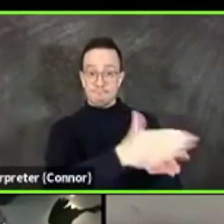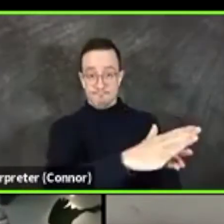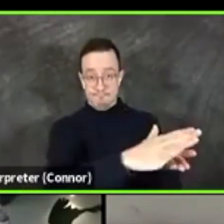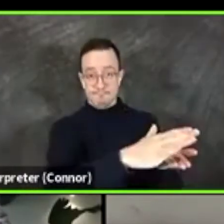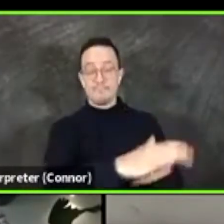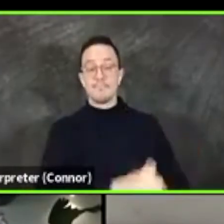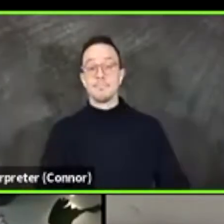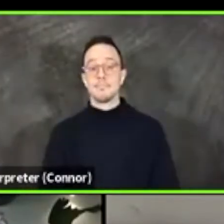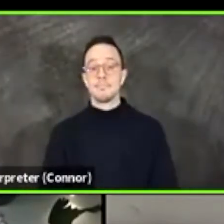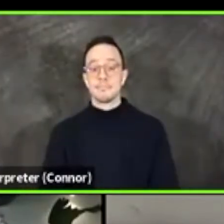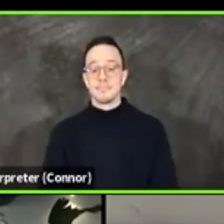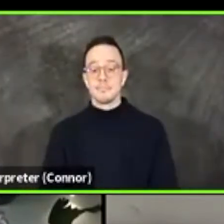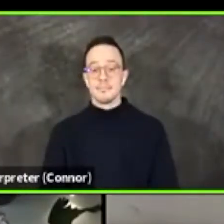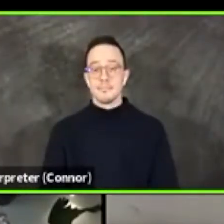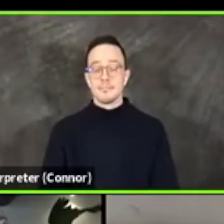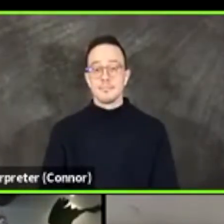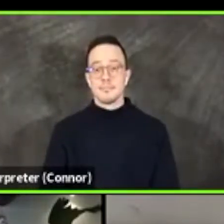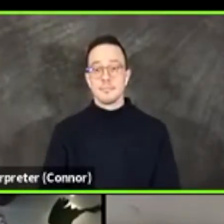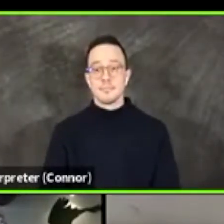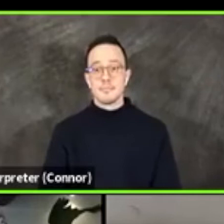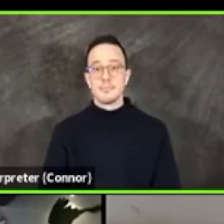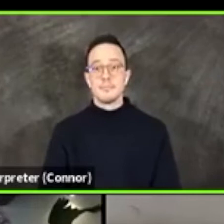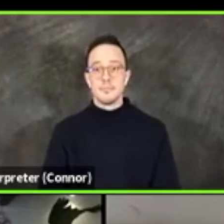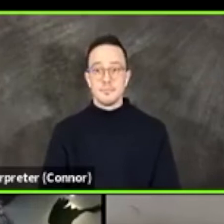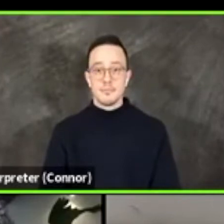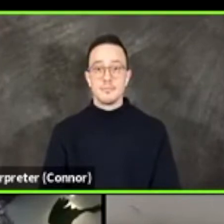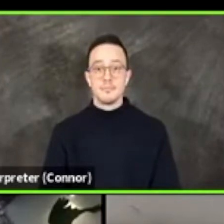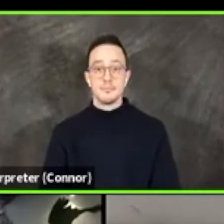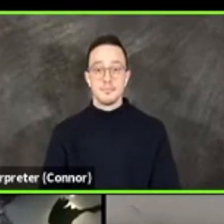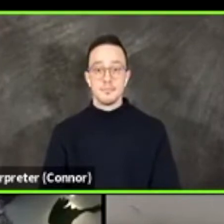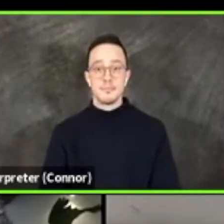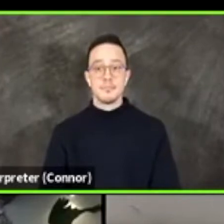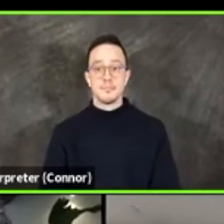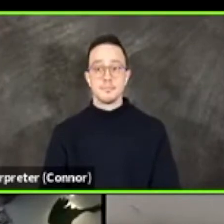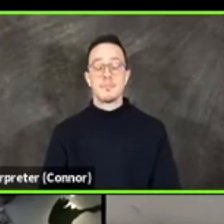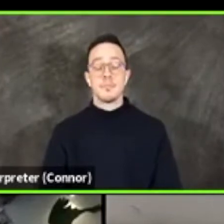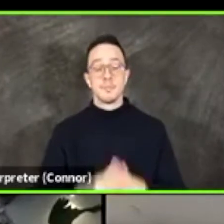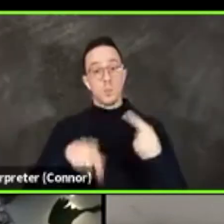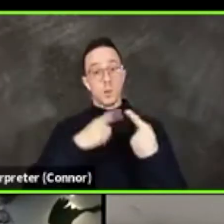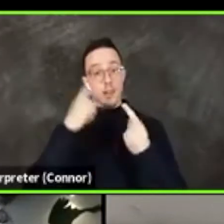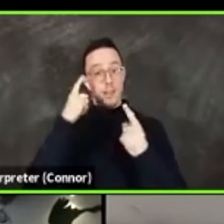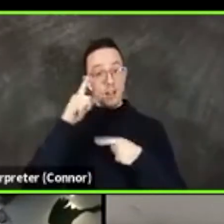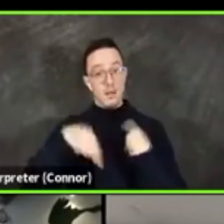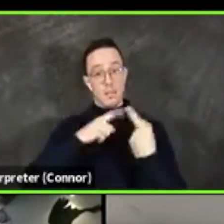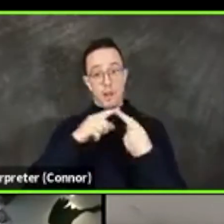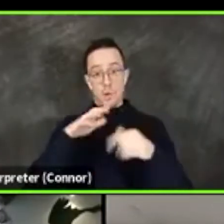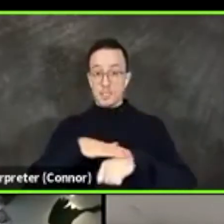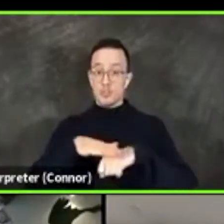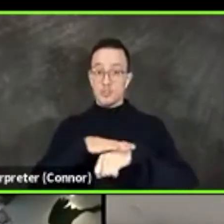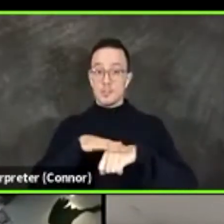CENTERING, SOMETIMES IN MY OWN EXPERIENCE, IN JUST MY OWN,